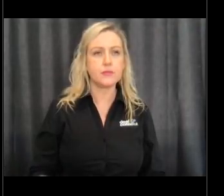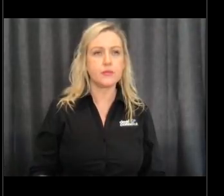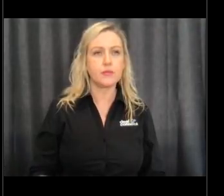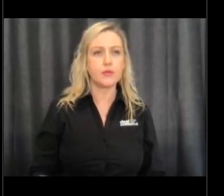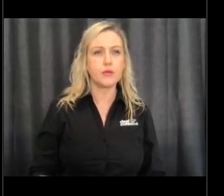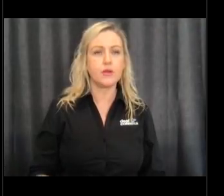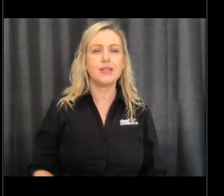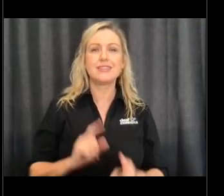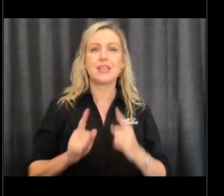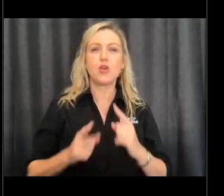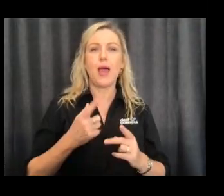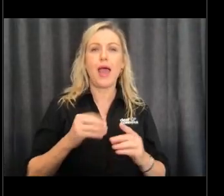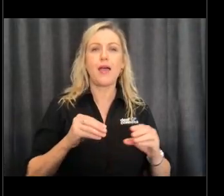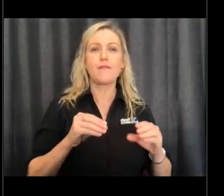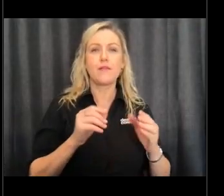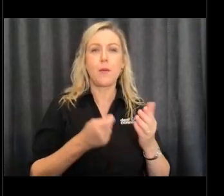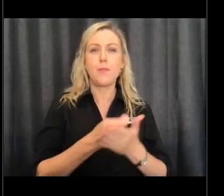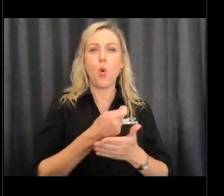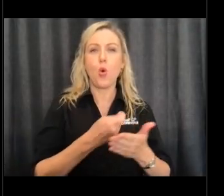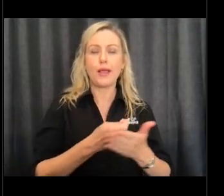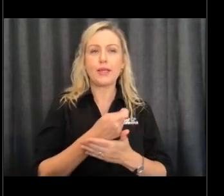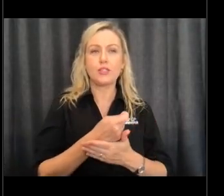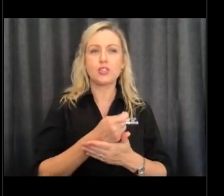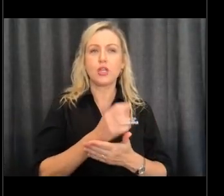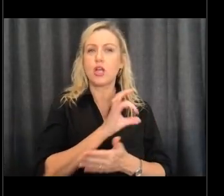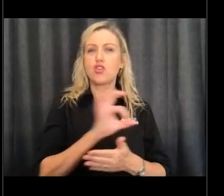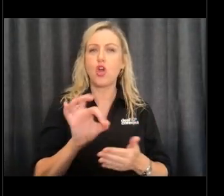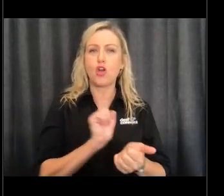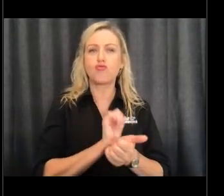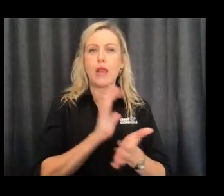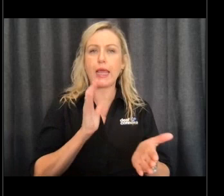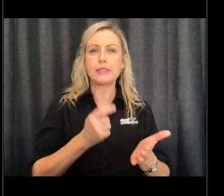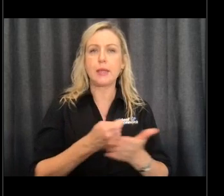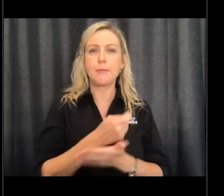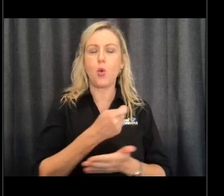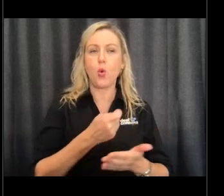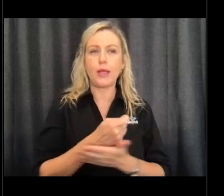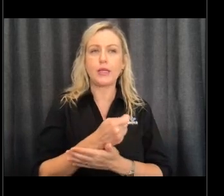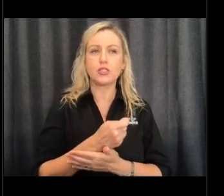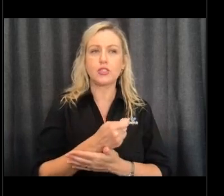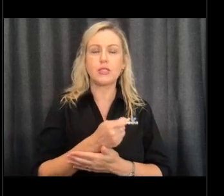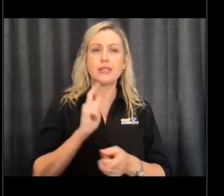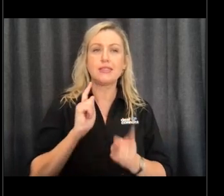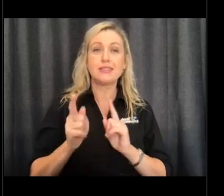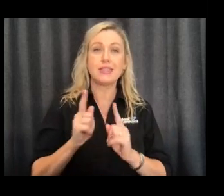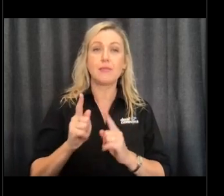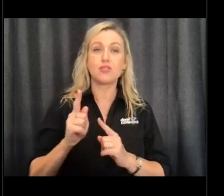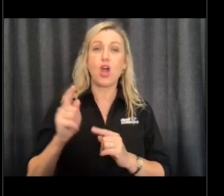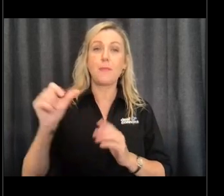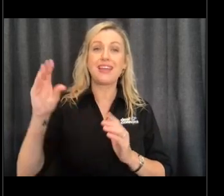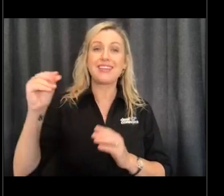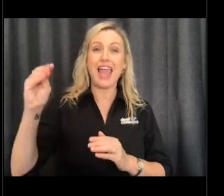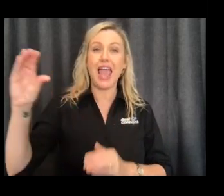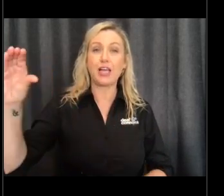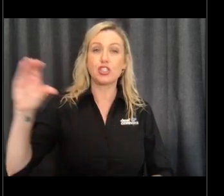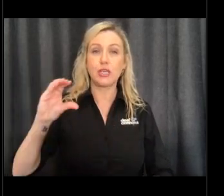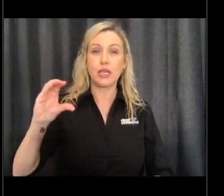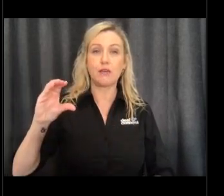even people with unreleased mortgage for cash settlement has been held by banks. Yeah. That's the reality of what we're saying.